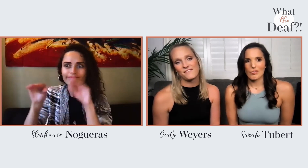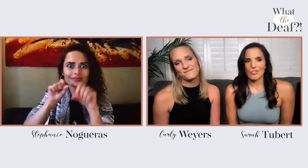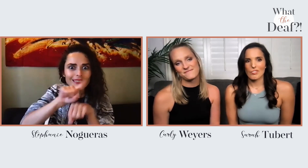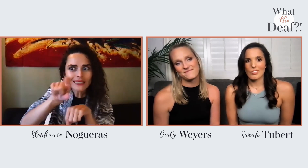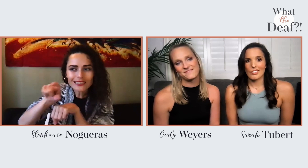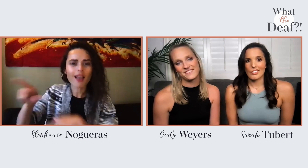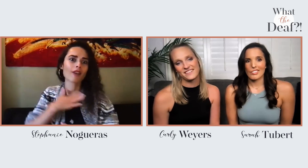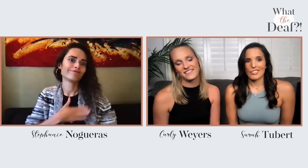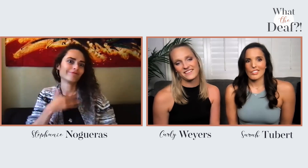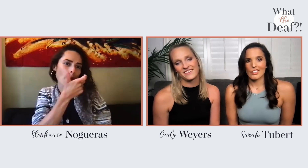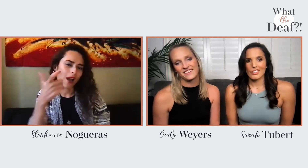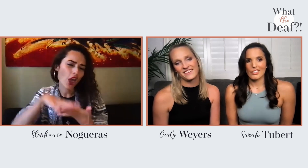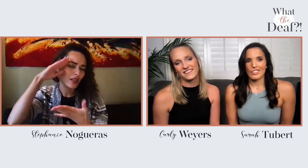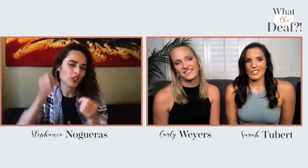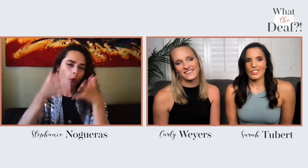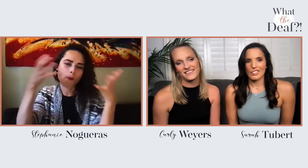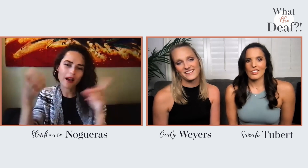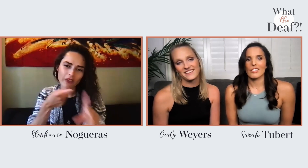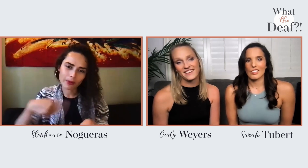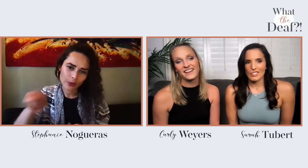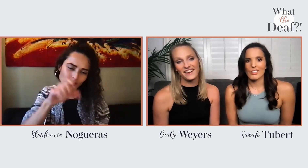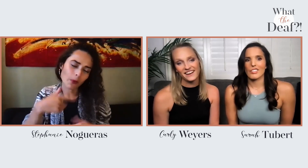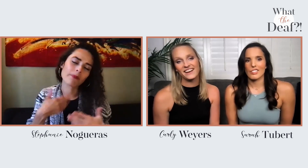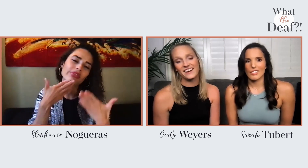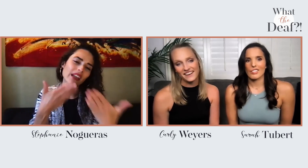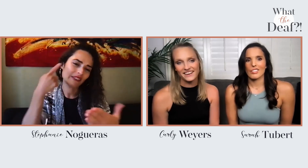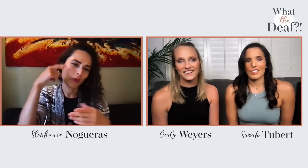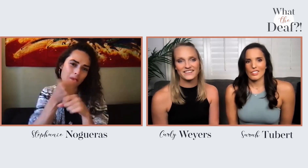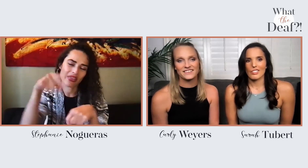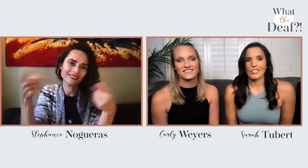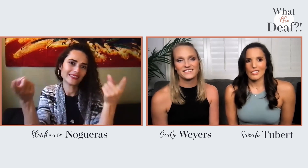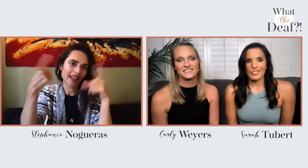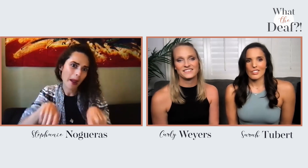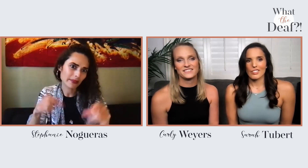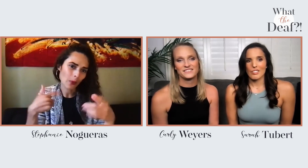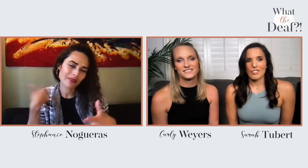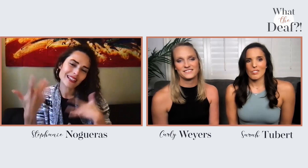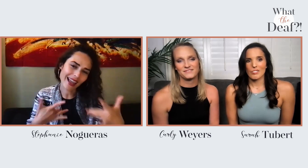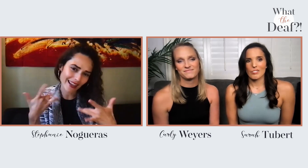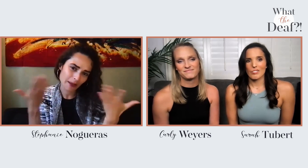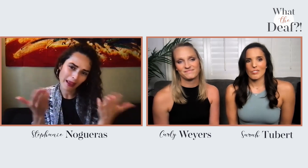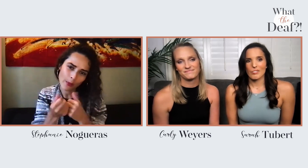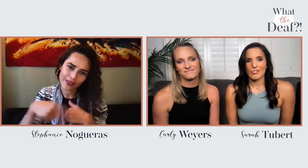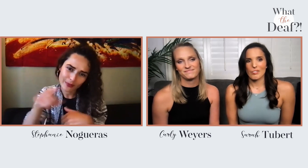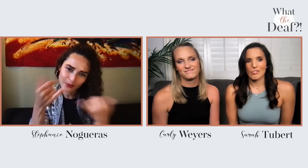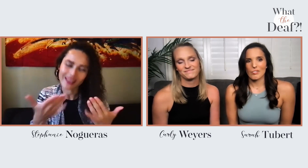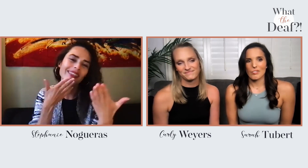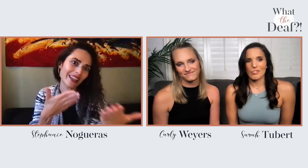You know, I send it to people who I think would learn a lot and would enjoy the video just like I do. So thank you so much for making this happen today. I'm so excited to be here with you.